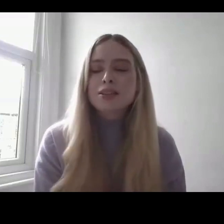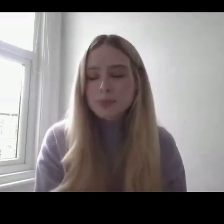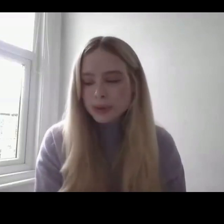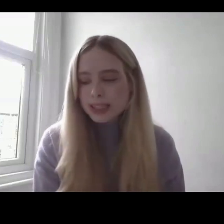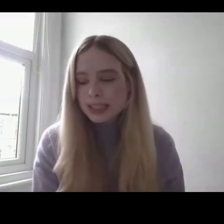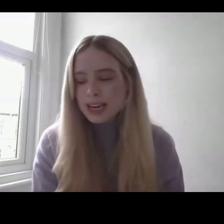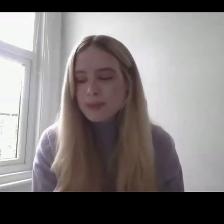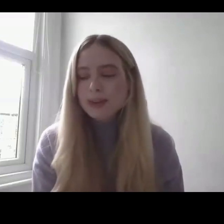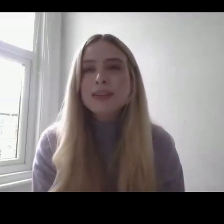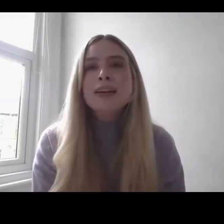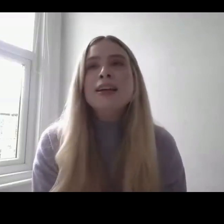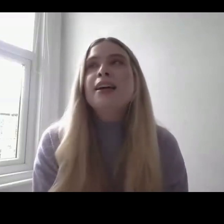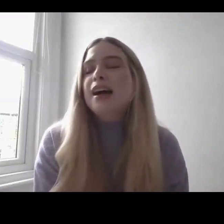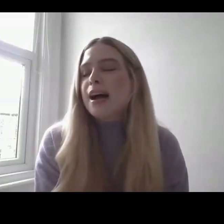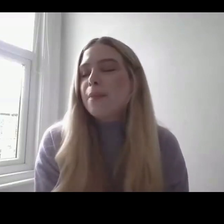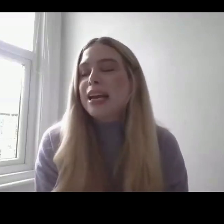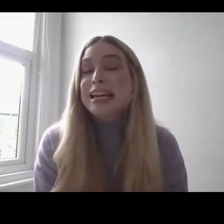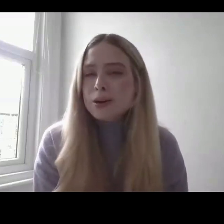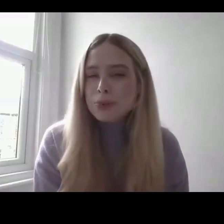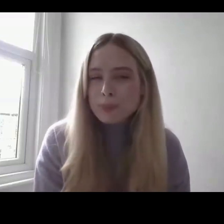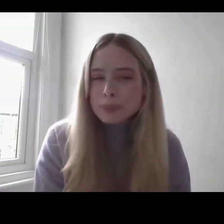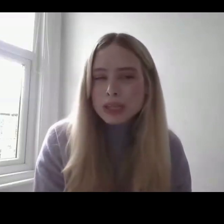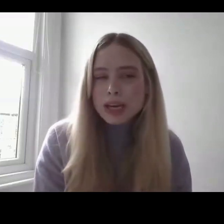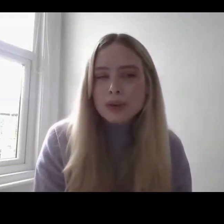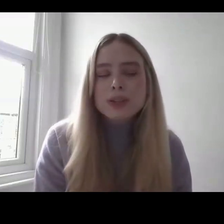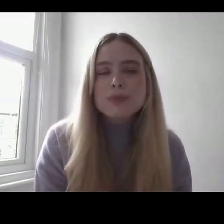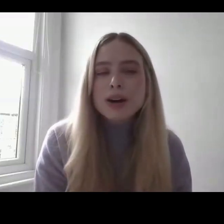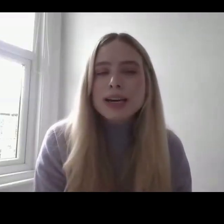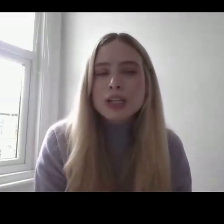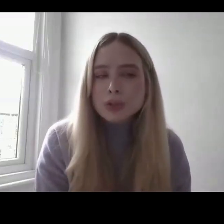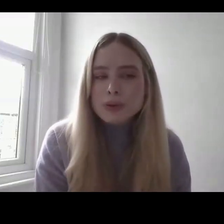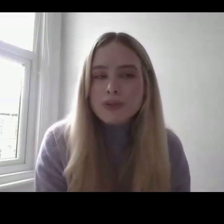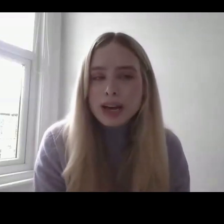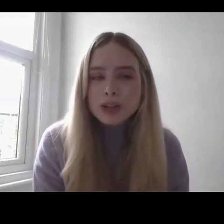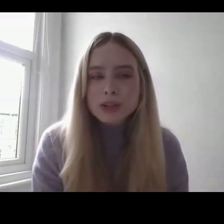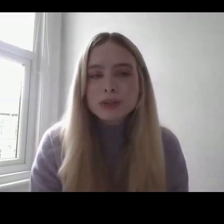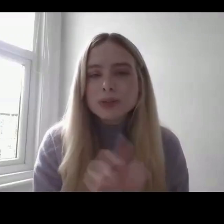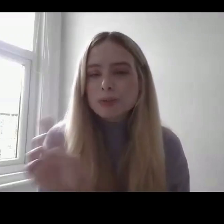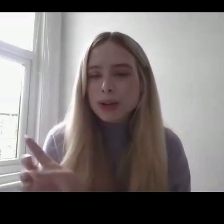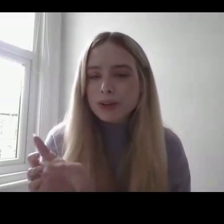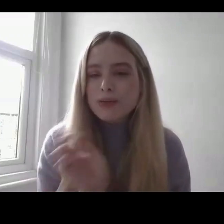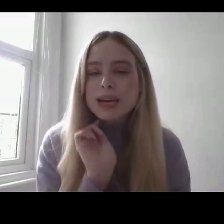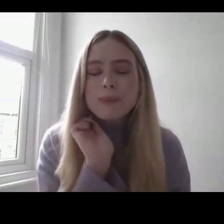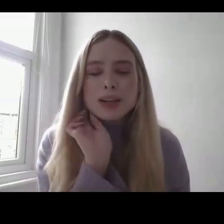a supporting statement. It now prompts you to write a short professional biography,